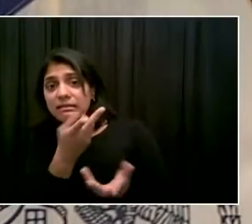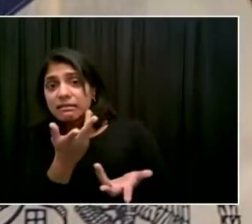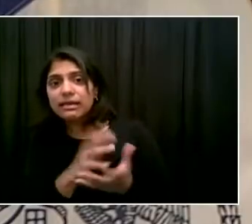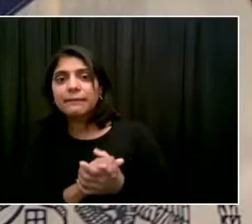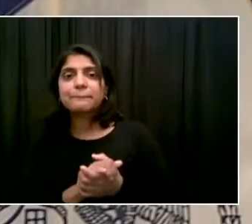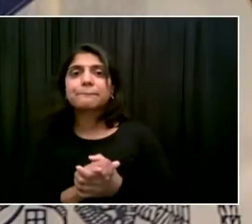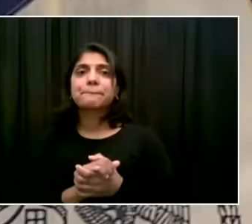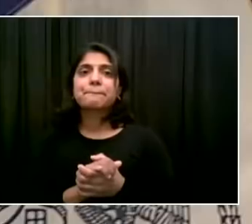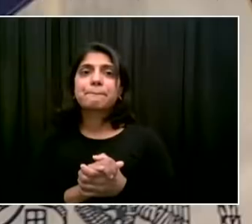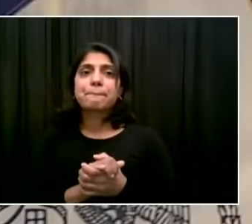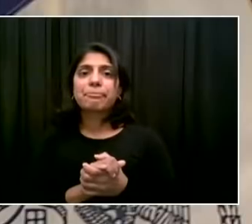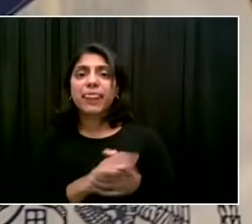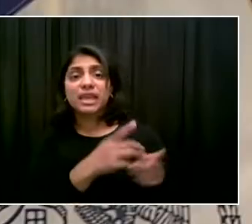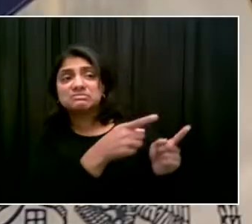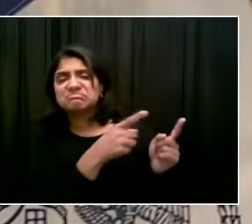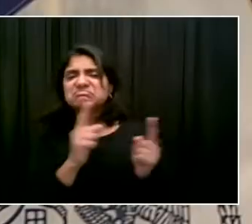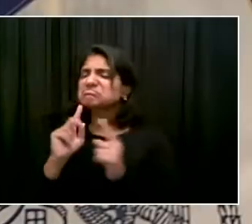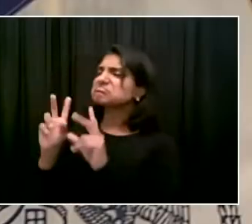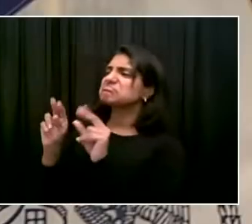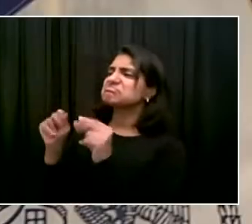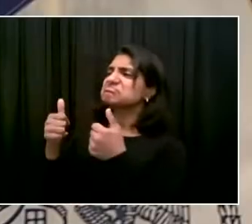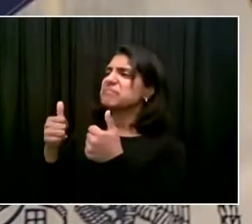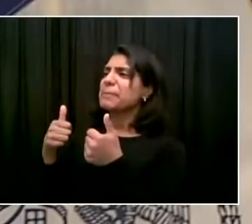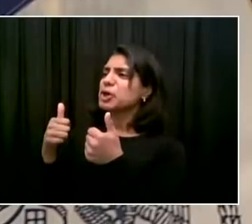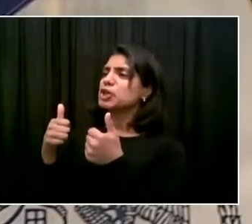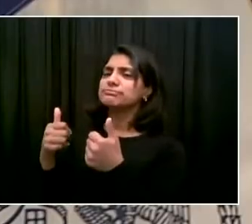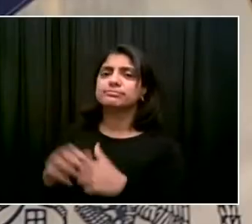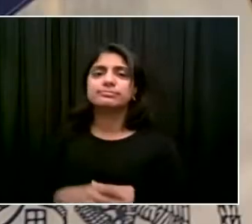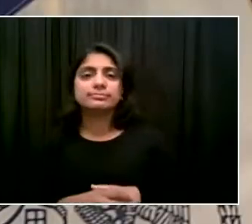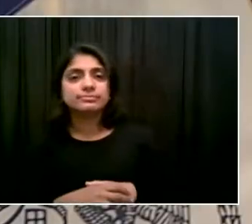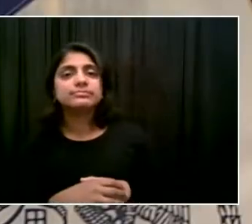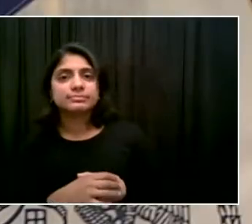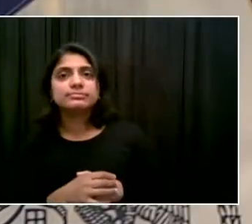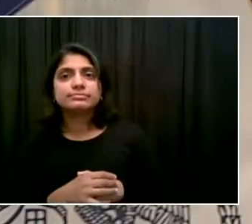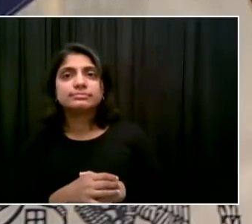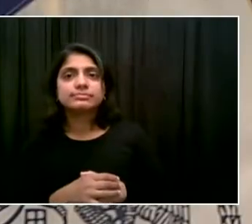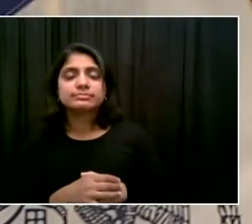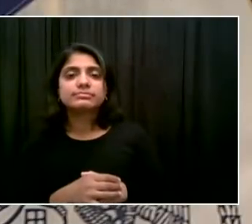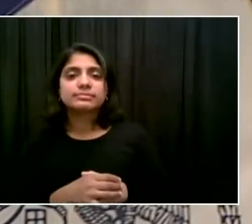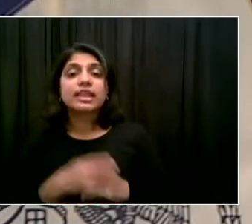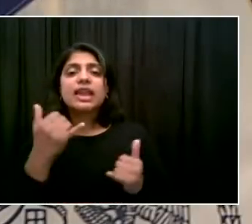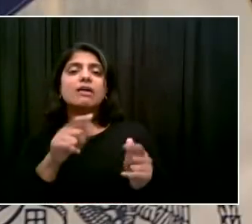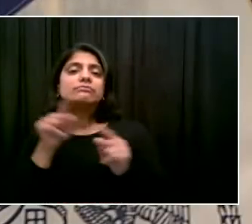JESSICA TISCH OR PRESIDENT RACHEL LOEB WANT TO ADD ANYTHING? NO THANK YOU.